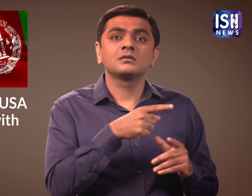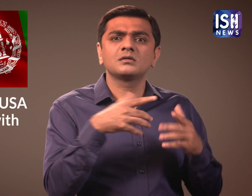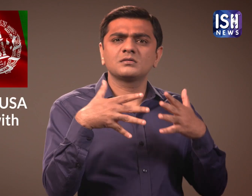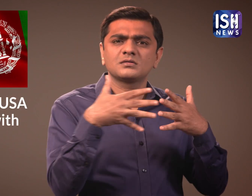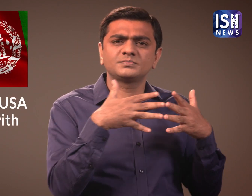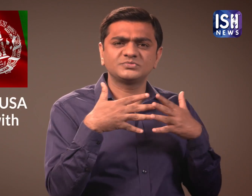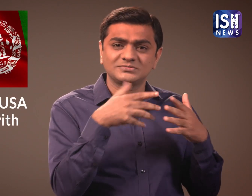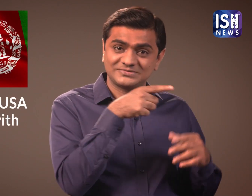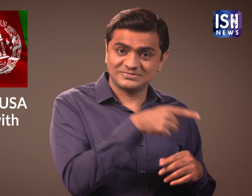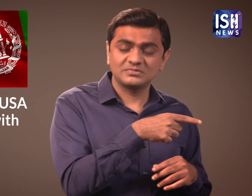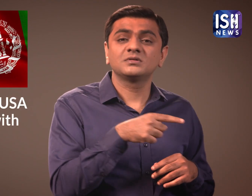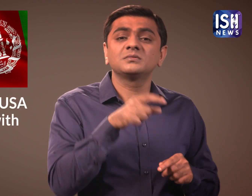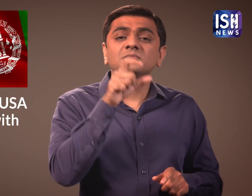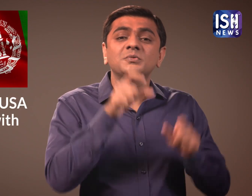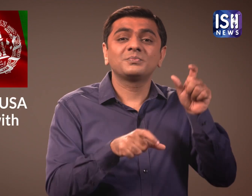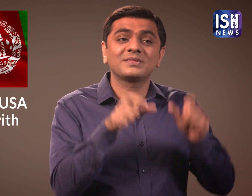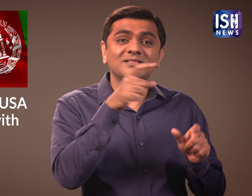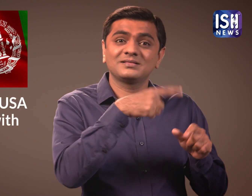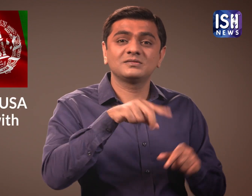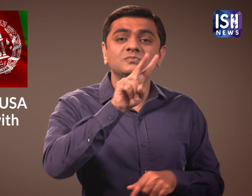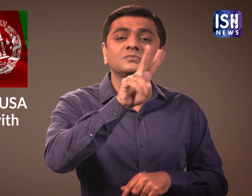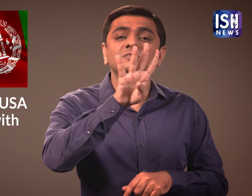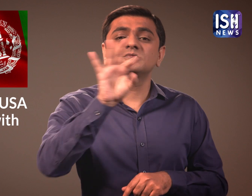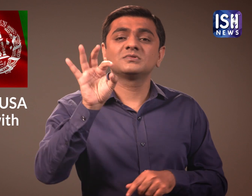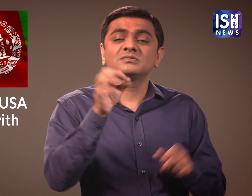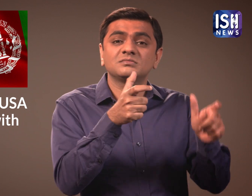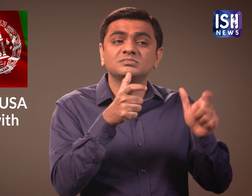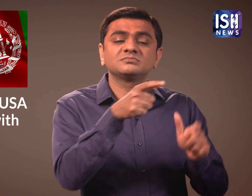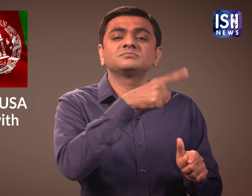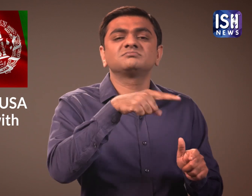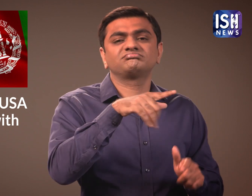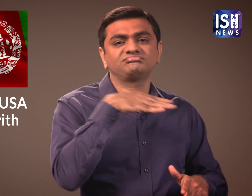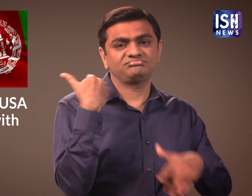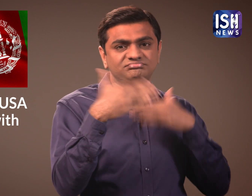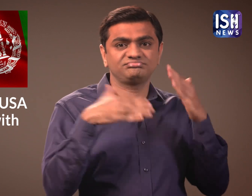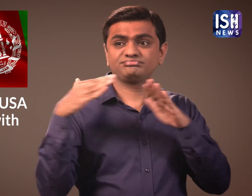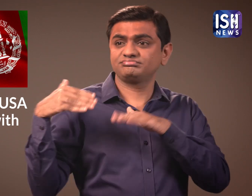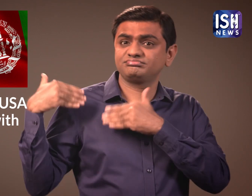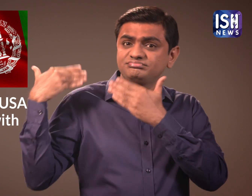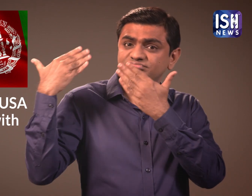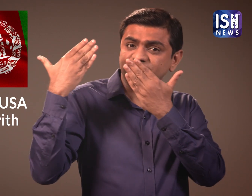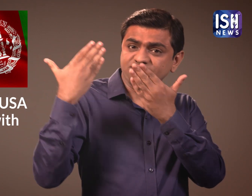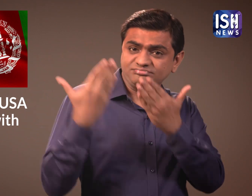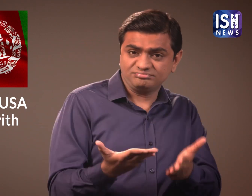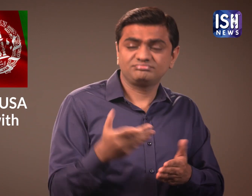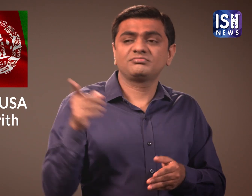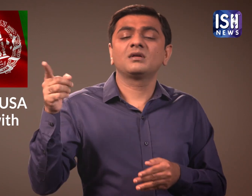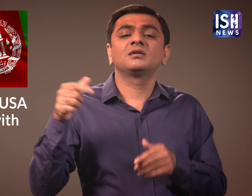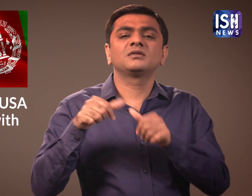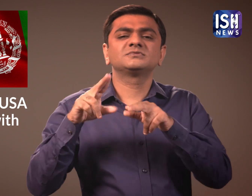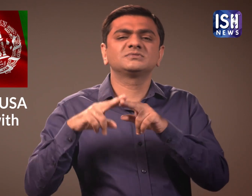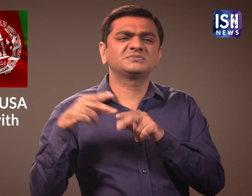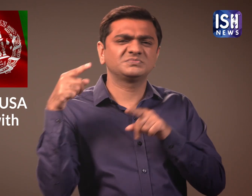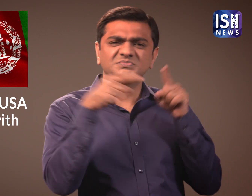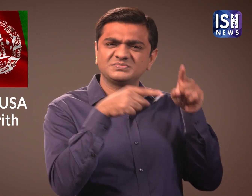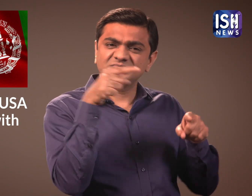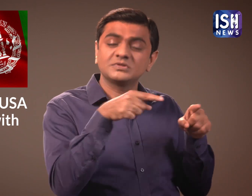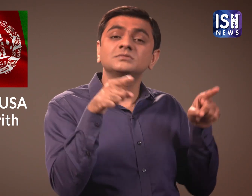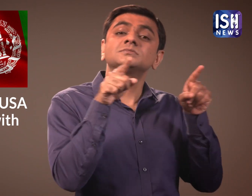2,400 US soldiers have died.